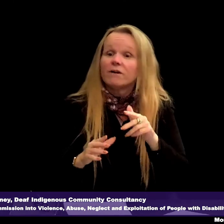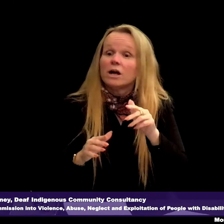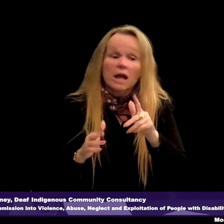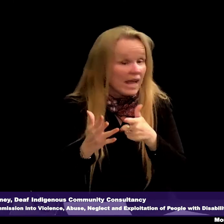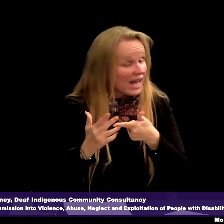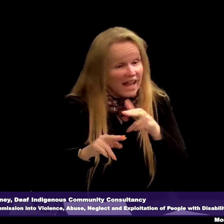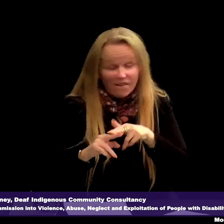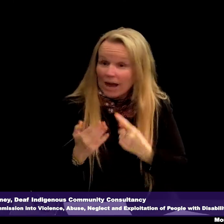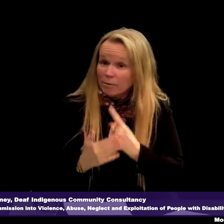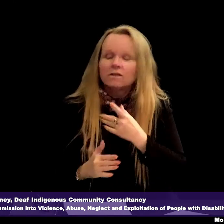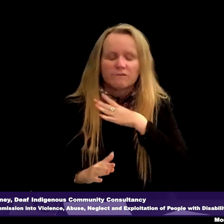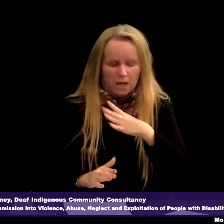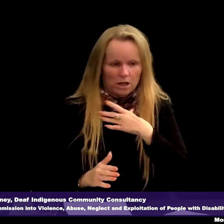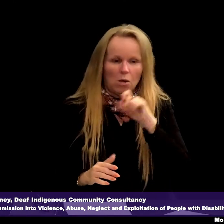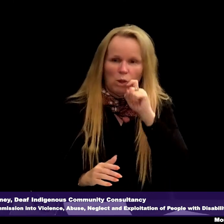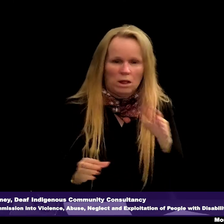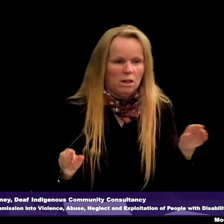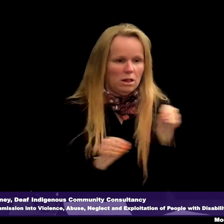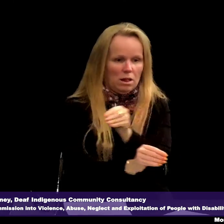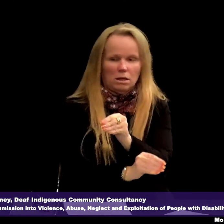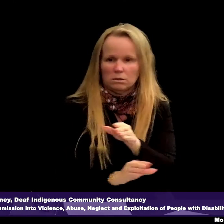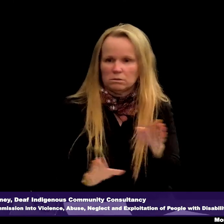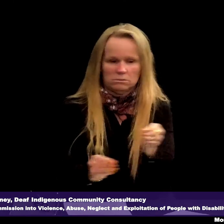male's language might be quite different to my own, I always seek permission.